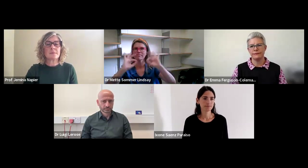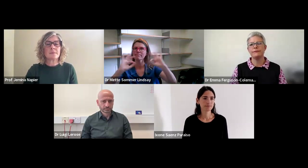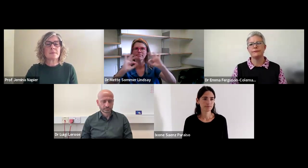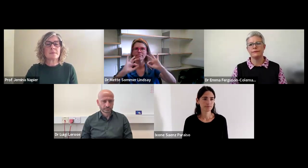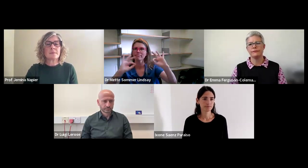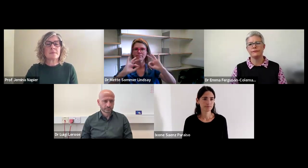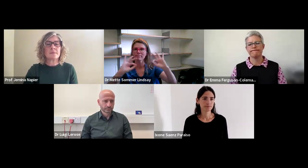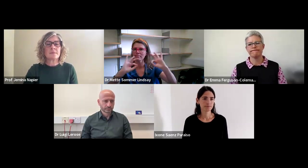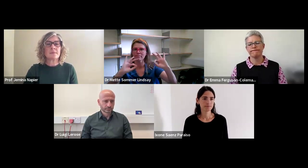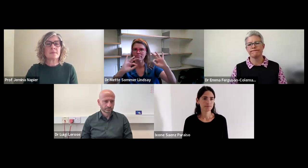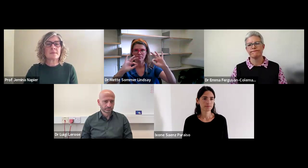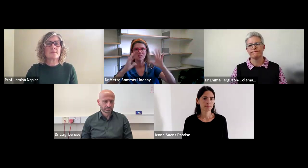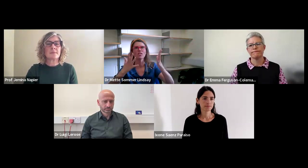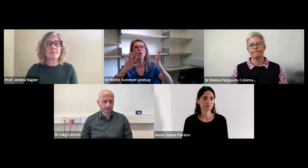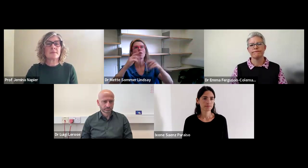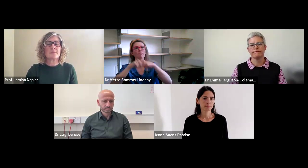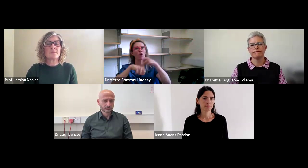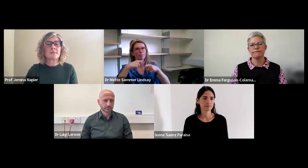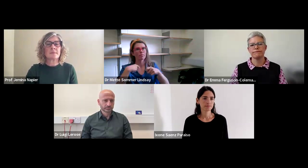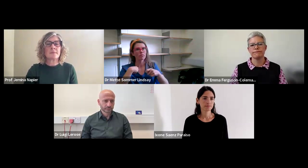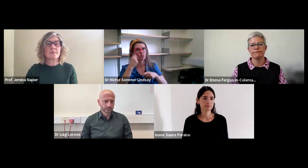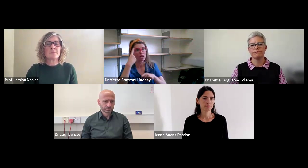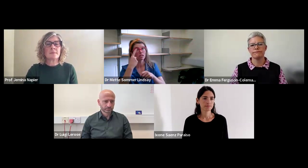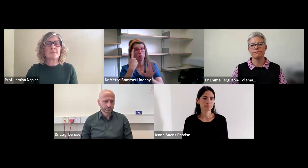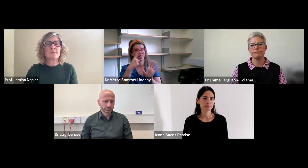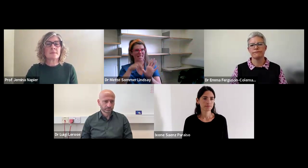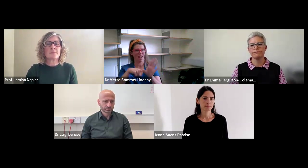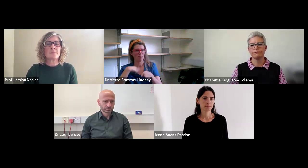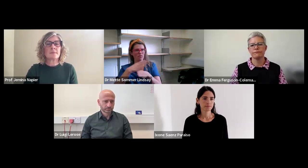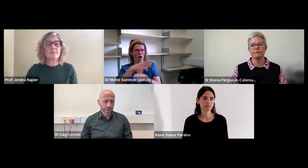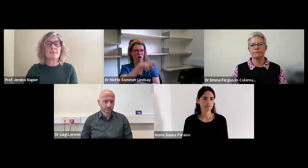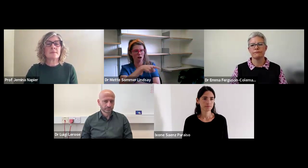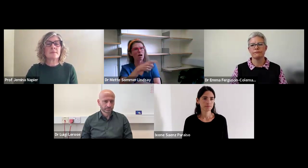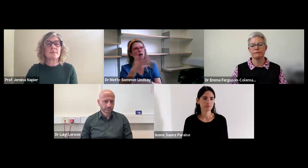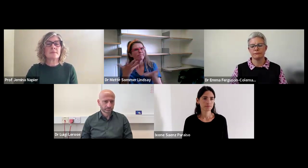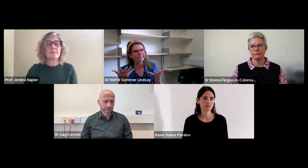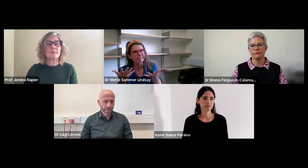I didn't understand the network of the University, I had no idea of who was who. I realized I worked